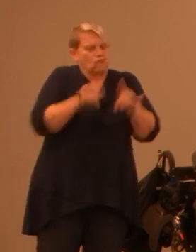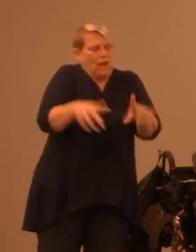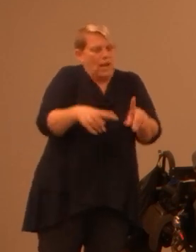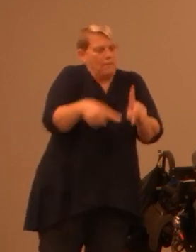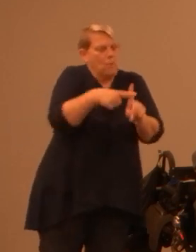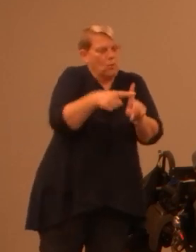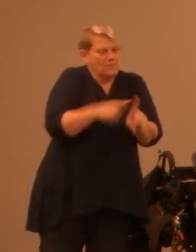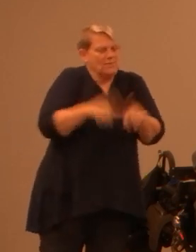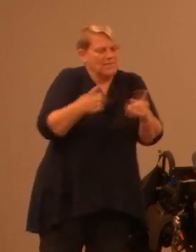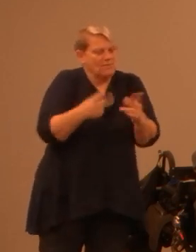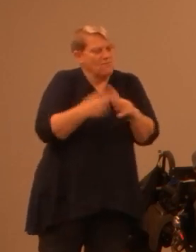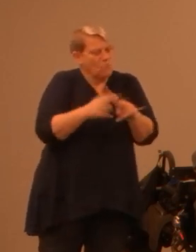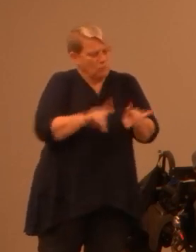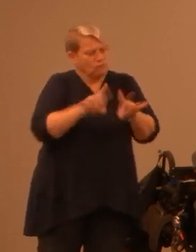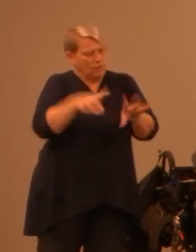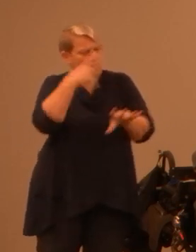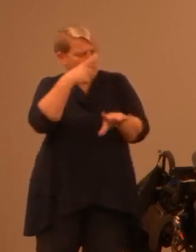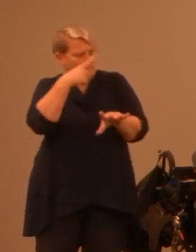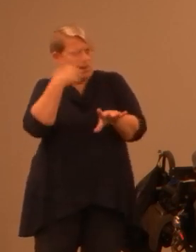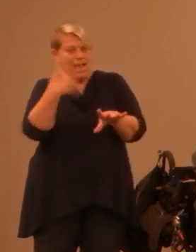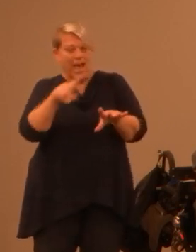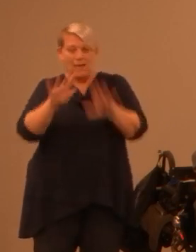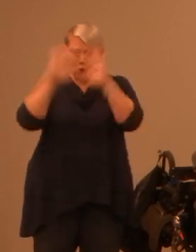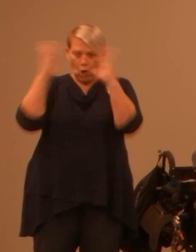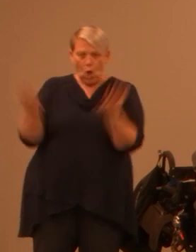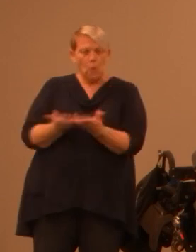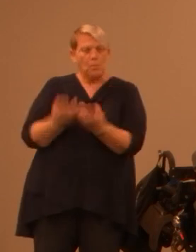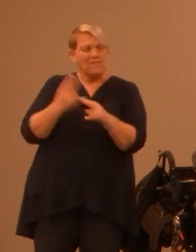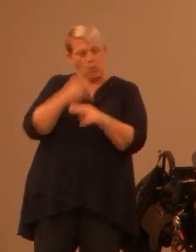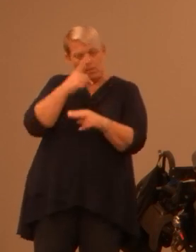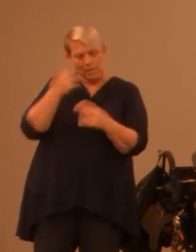for Australians and people globally living with disability and I'd like to thank all